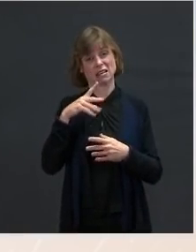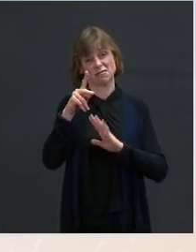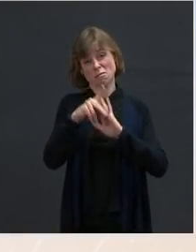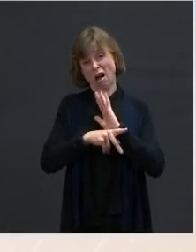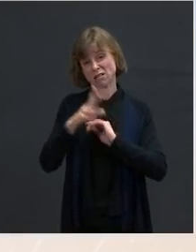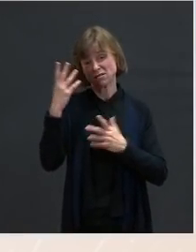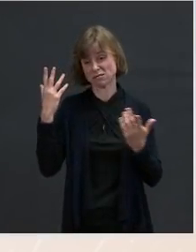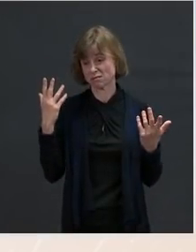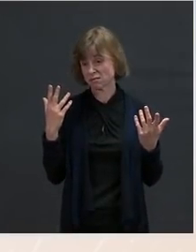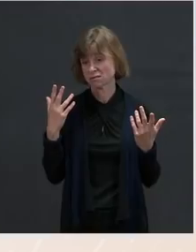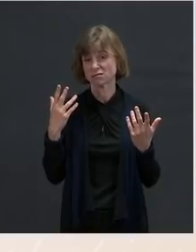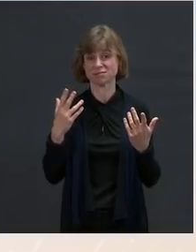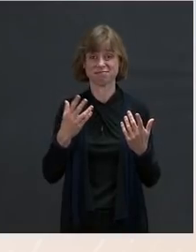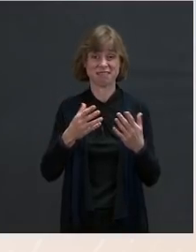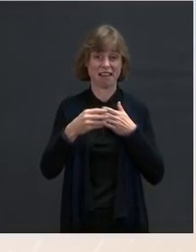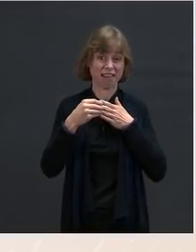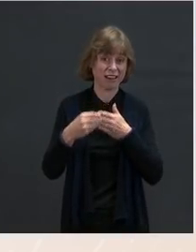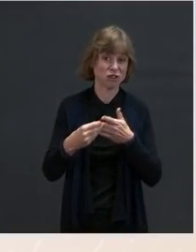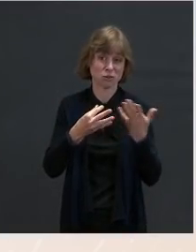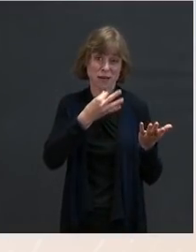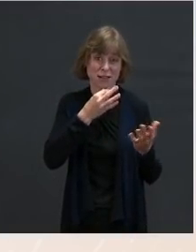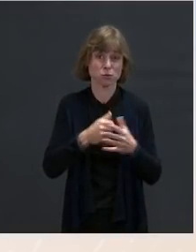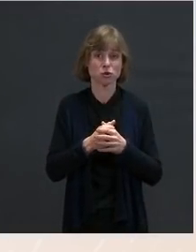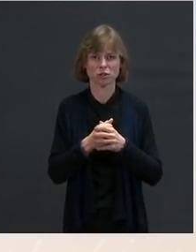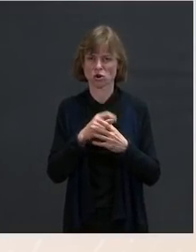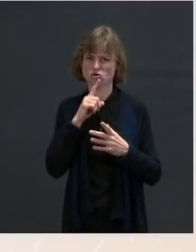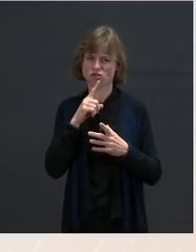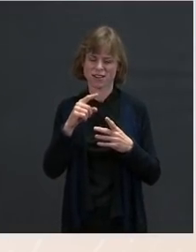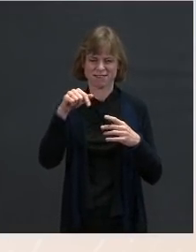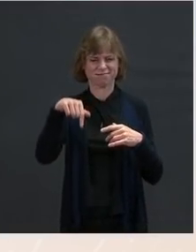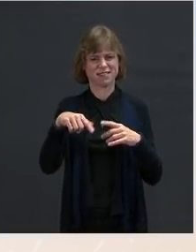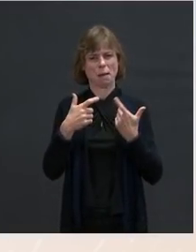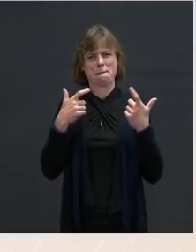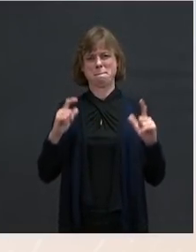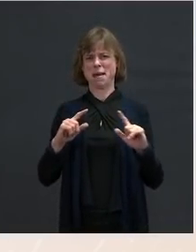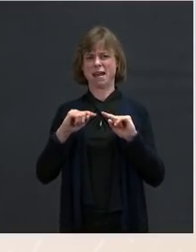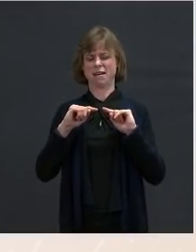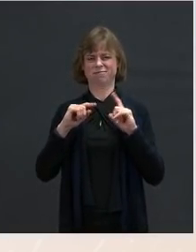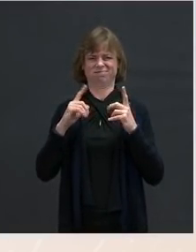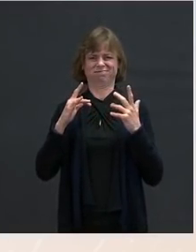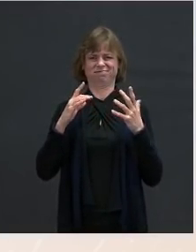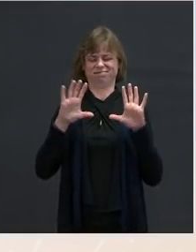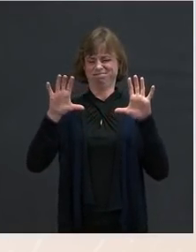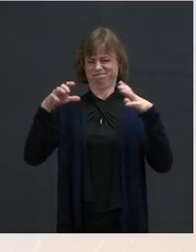again, of a major think tank in this city -- but also somebody who has lived experience.